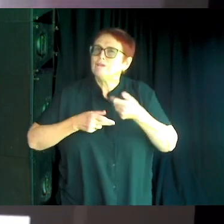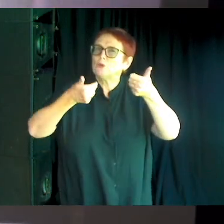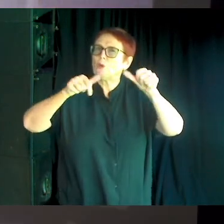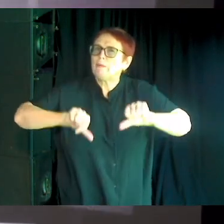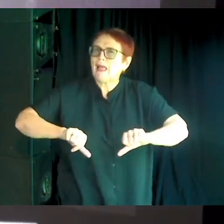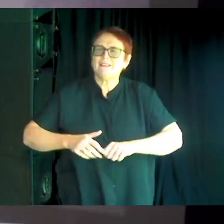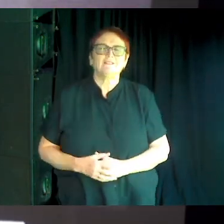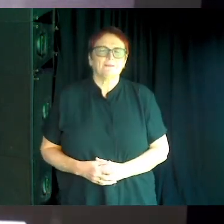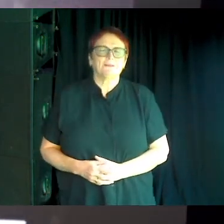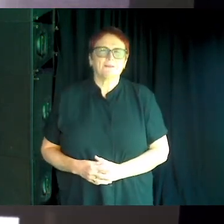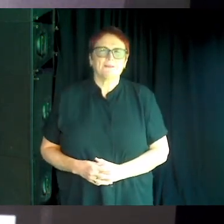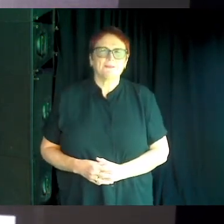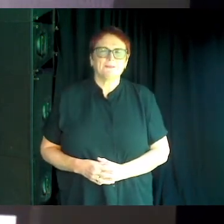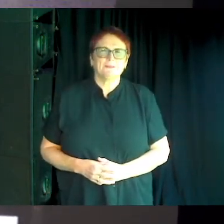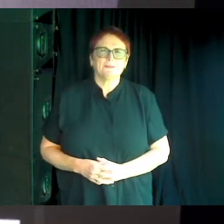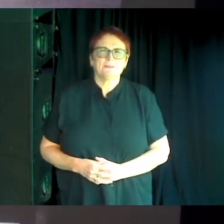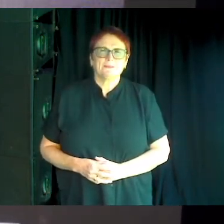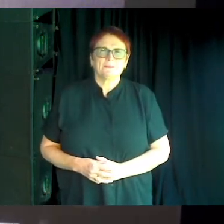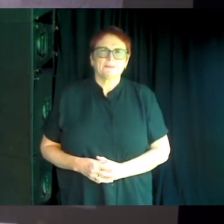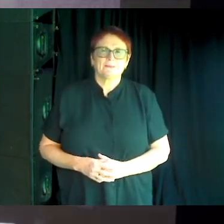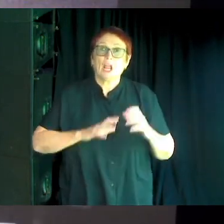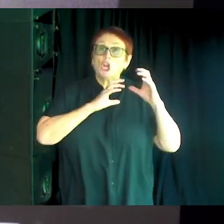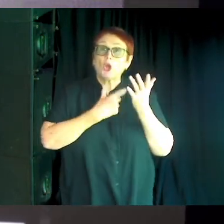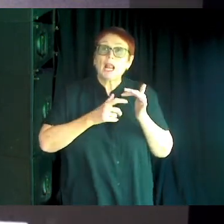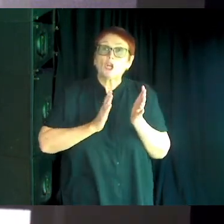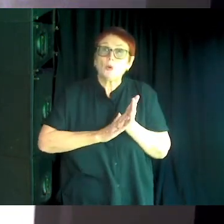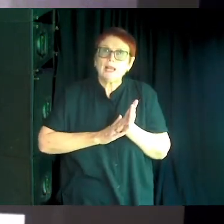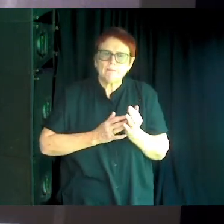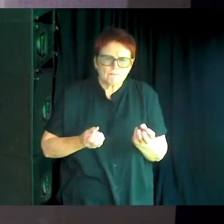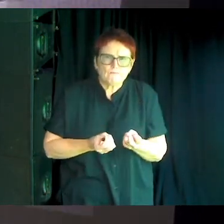have a taste later so you see how the coconut cream is already break the oil is coming out